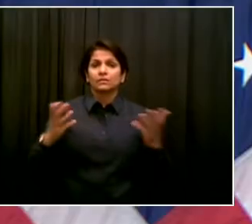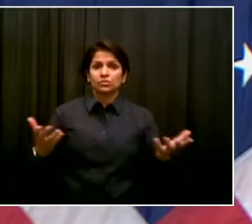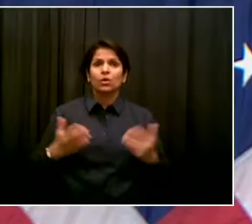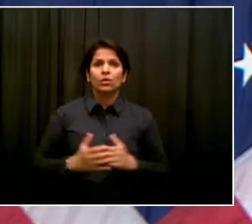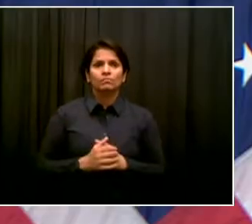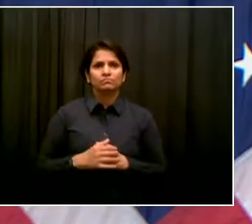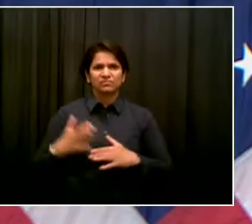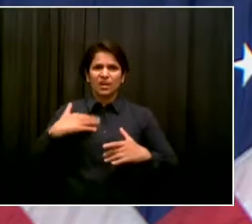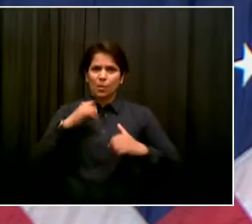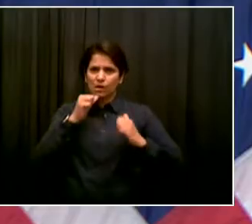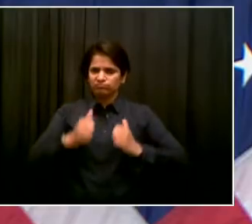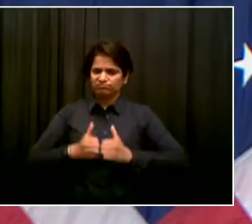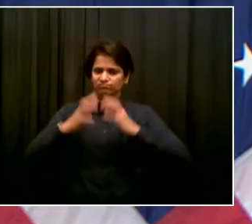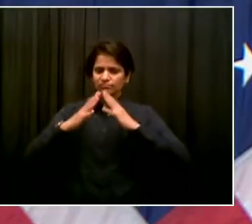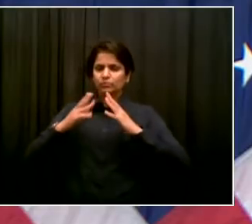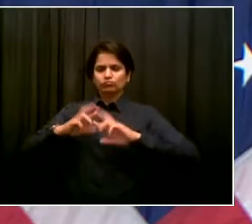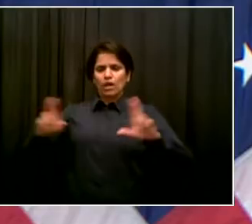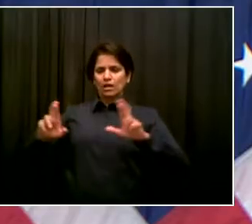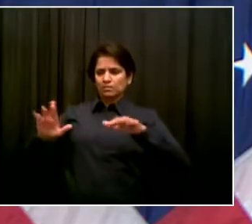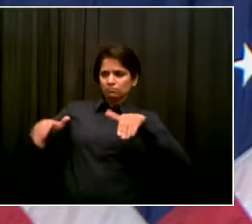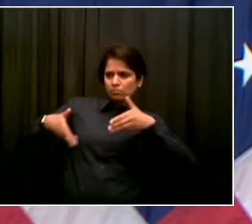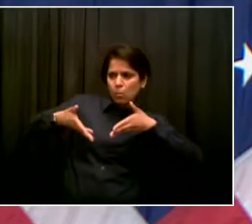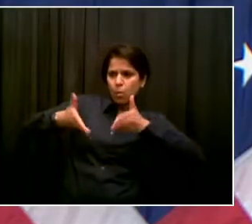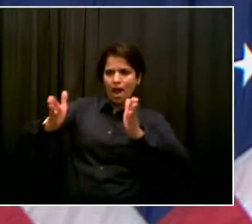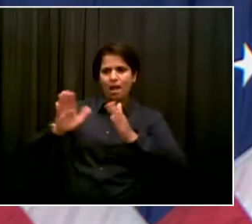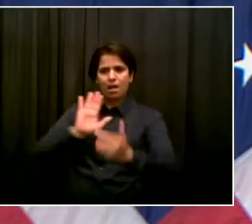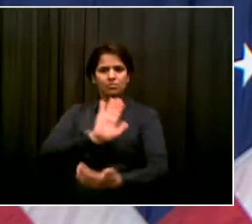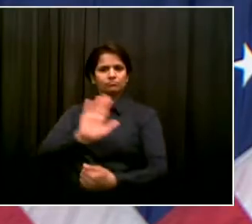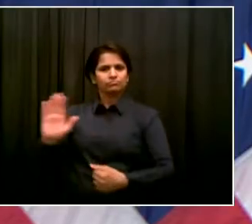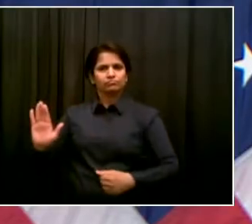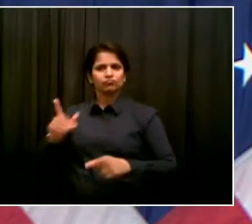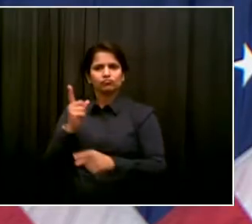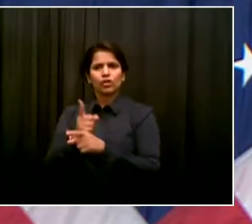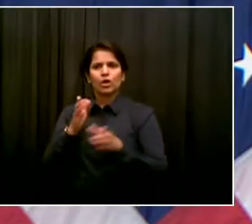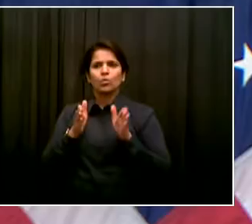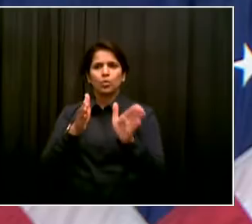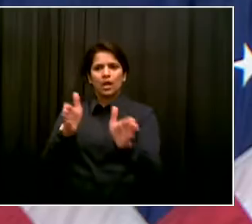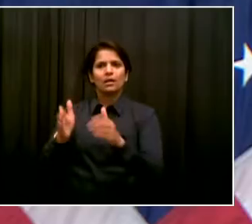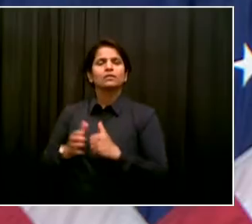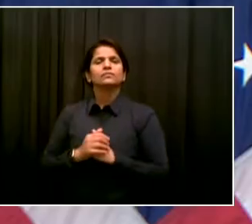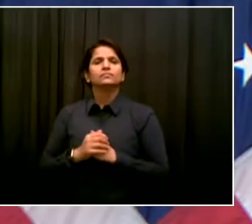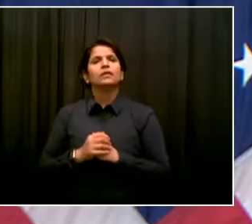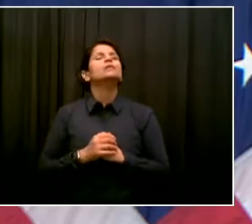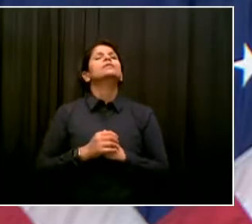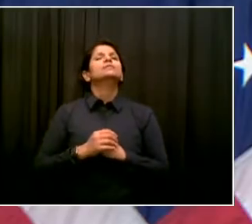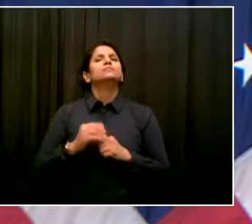REGARDING IMPLEMENTING COMMUNITY AFFAIRS FOR THOSE WHO WANT TO PARTICIPATE. WE HAVE A GOOD STRATEGIES IN